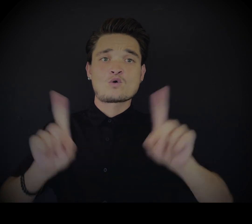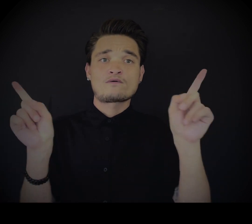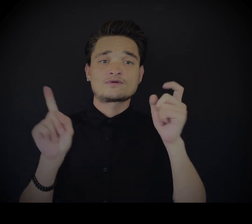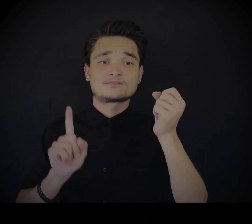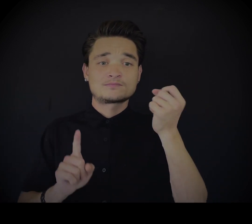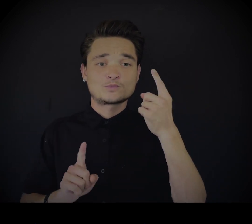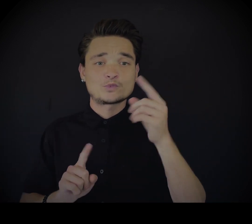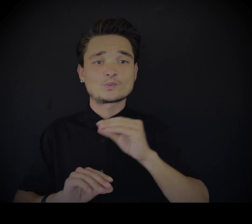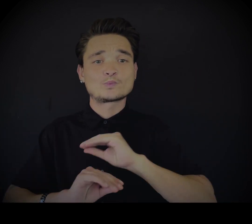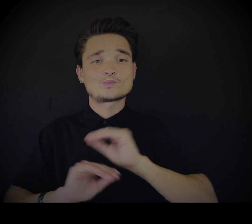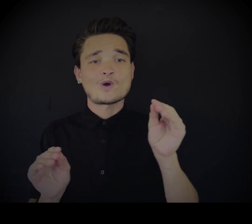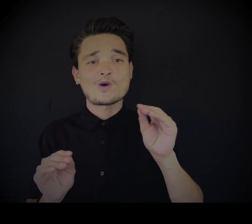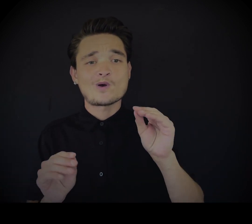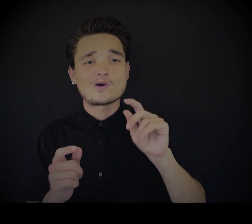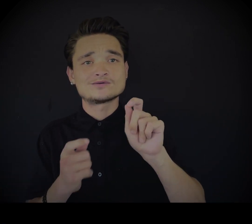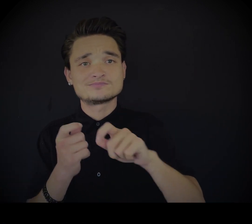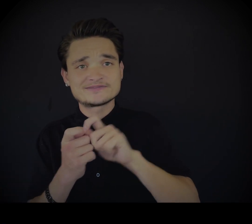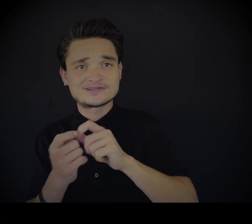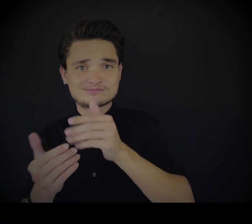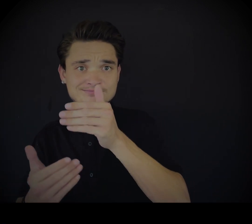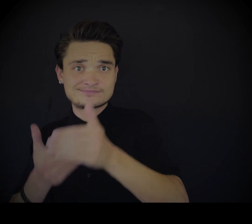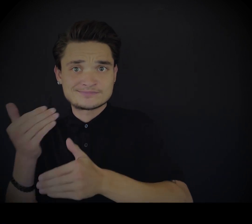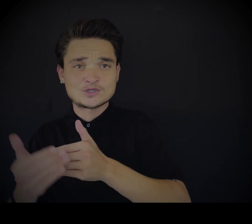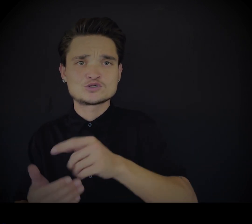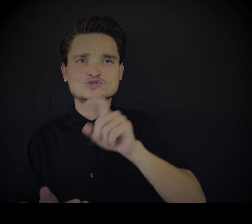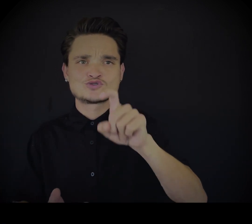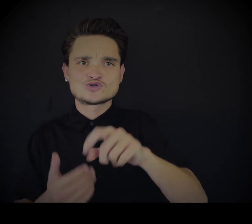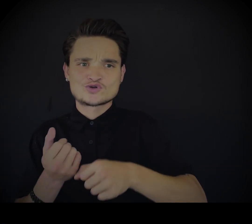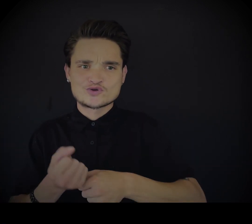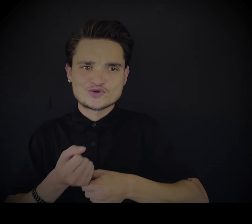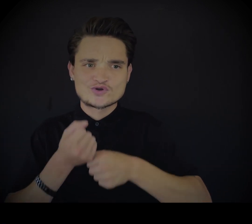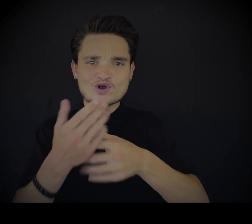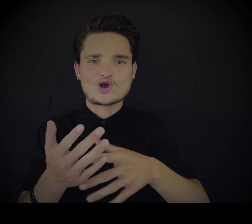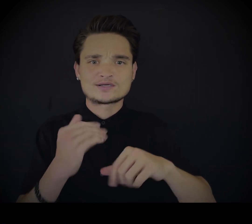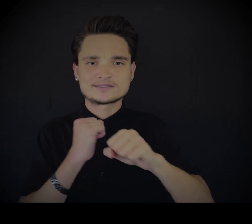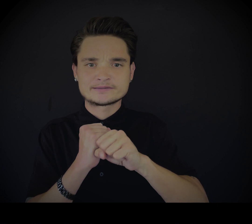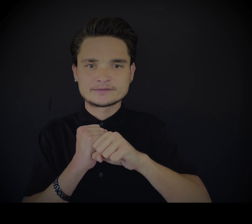However, no internal procedure should significantly delay a report to the Justice Center.